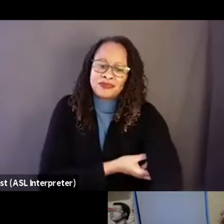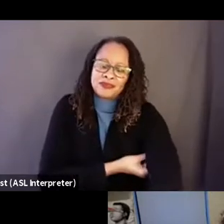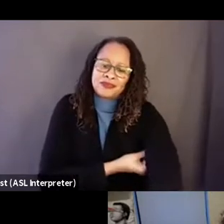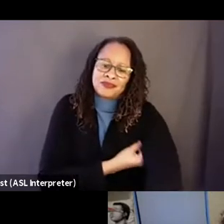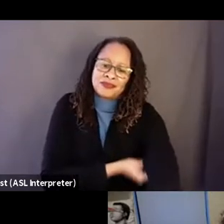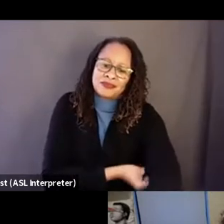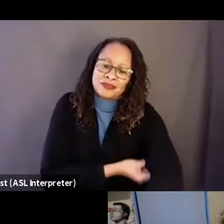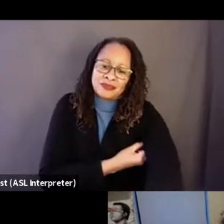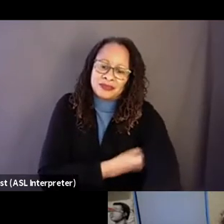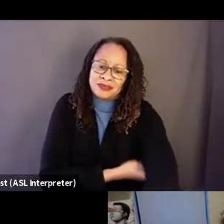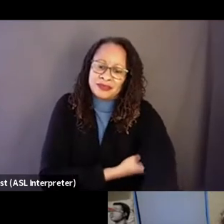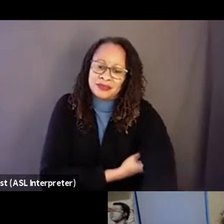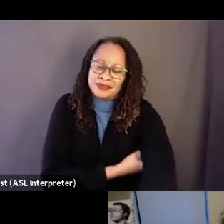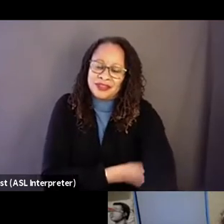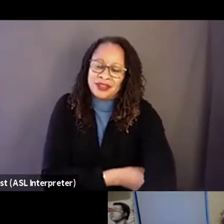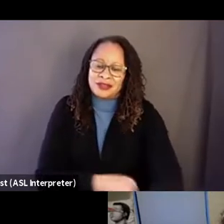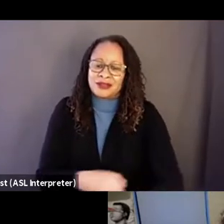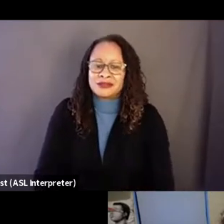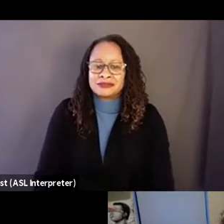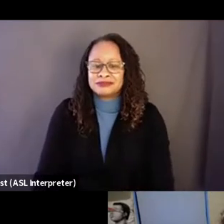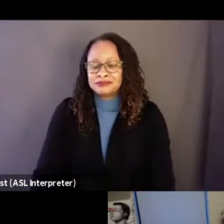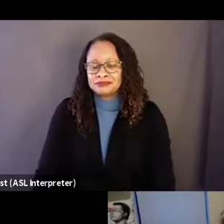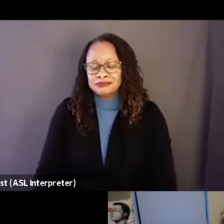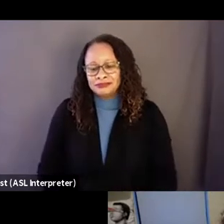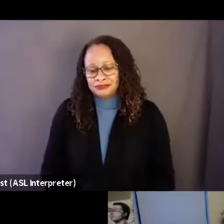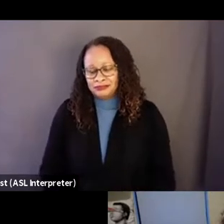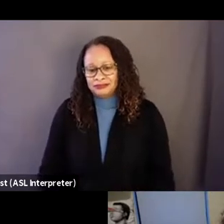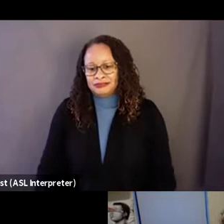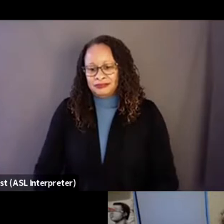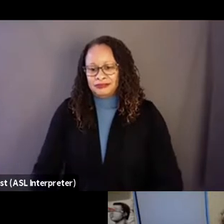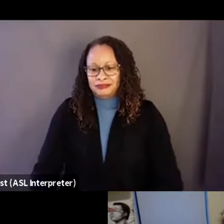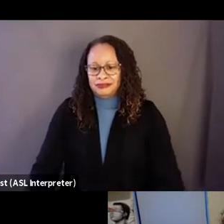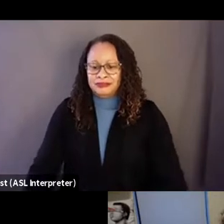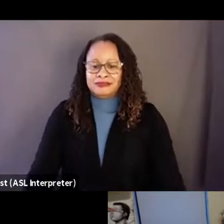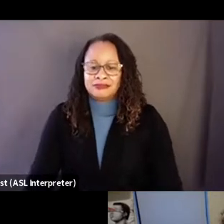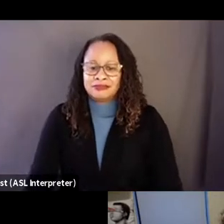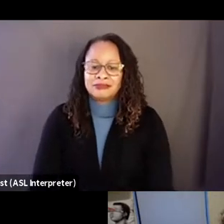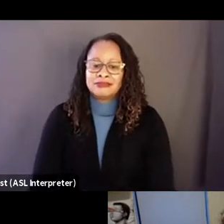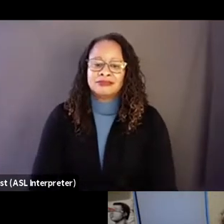What will I tell the parent, or what would I tell the legislators?